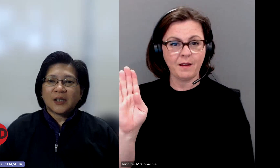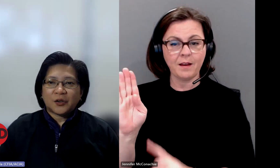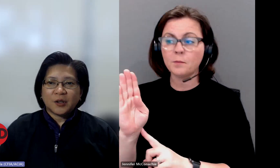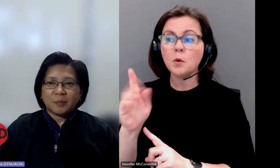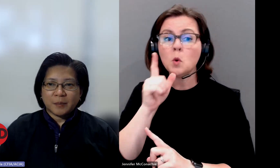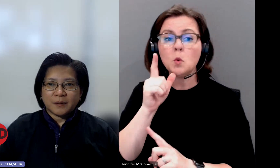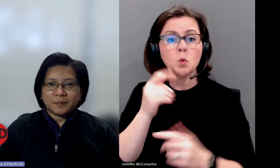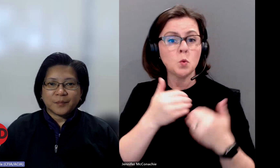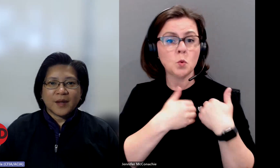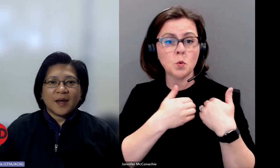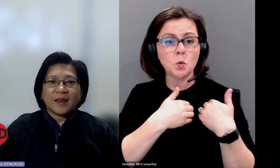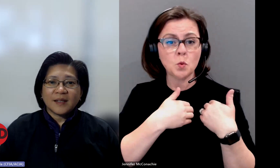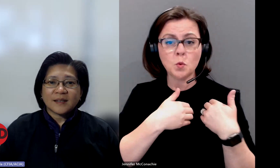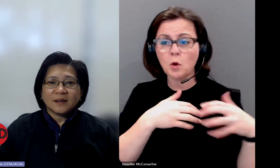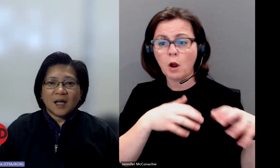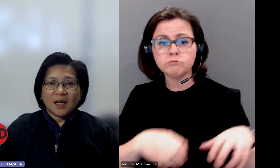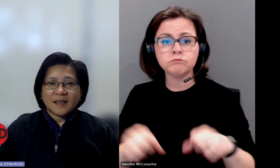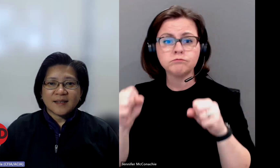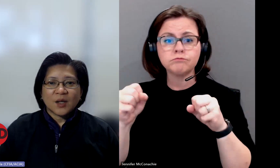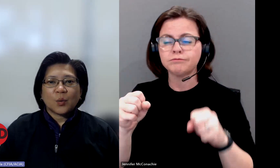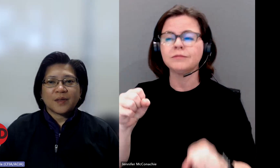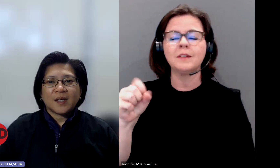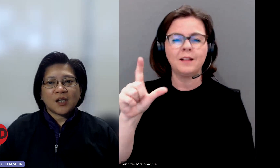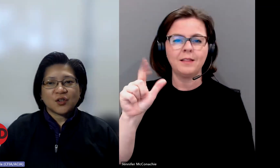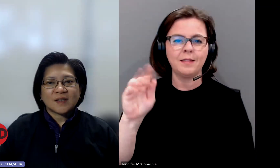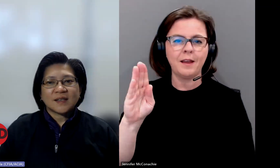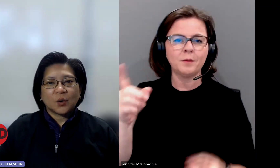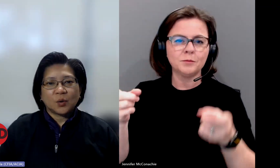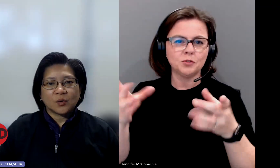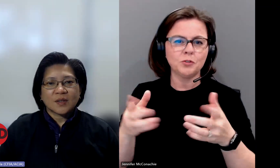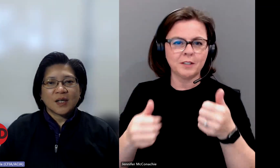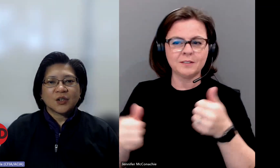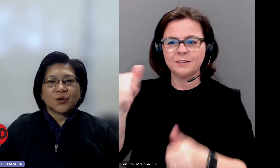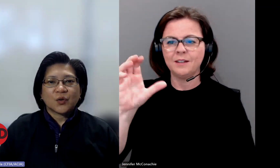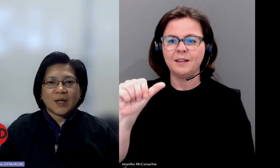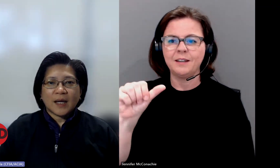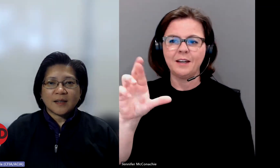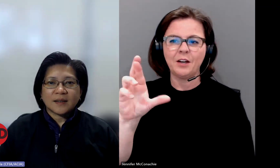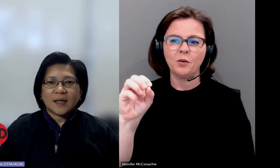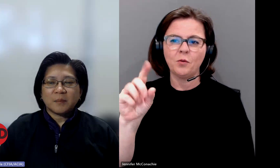by the Lab Director Carolyn Bateman, and aligns with the Agency’s goals